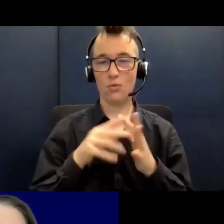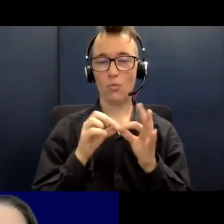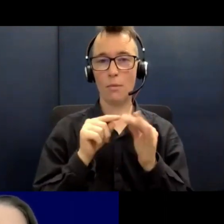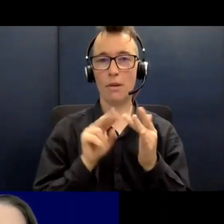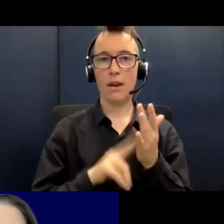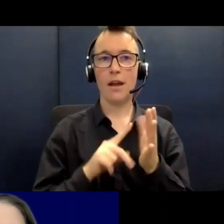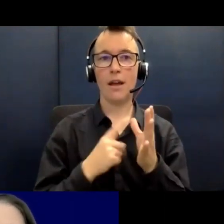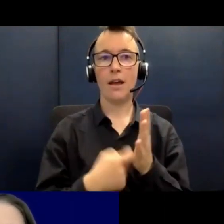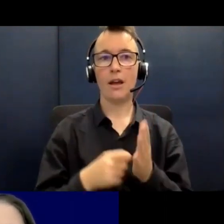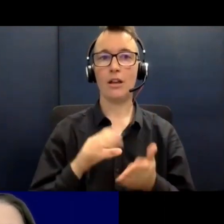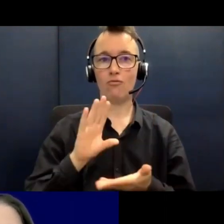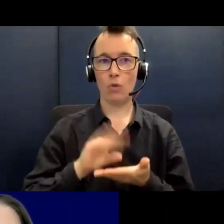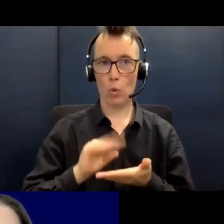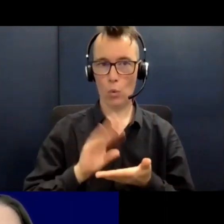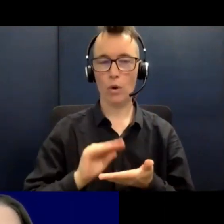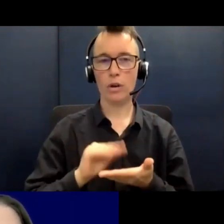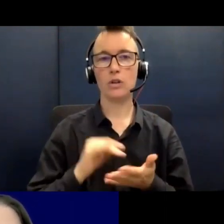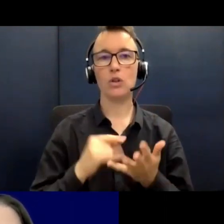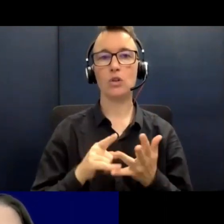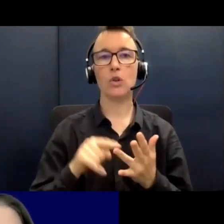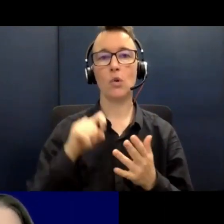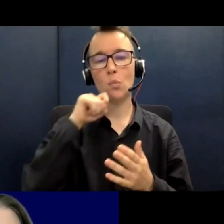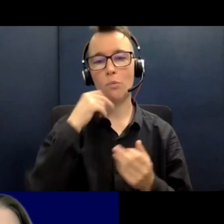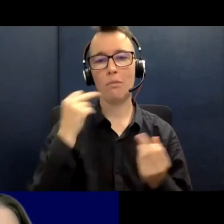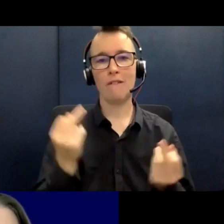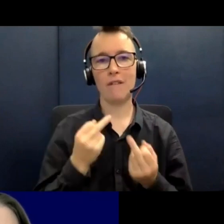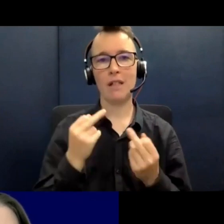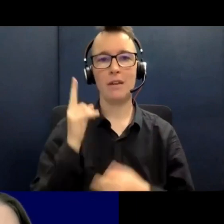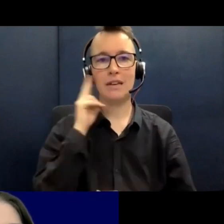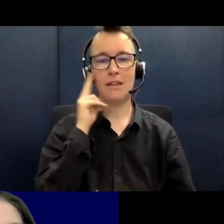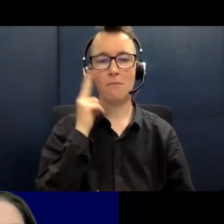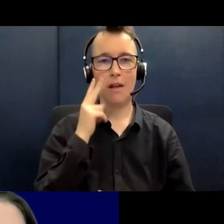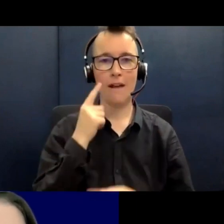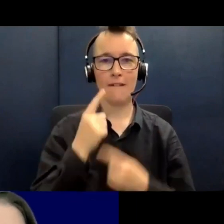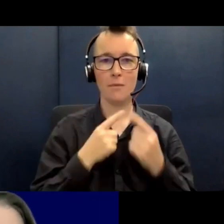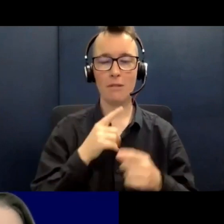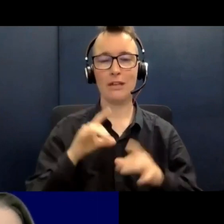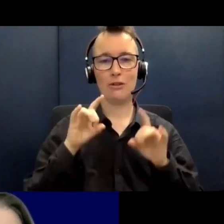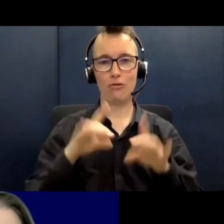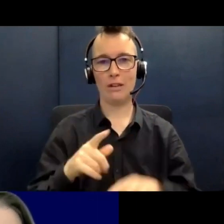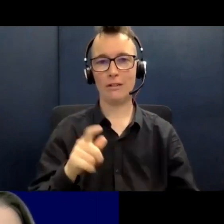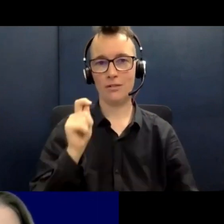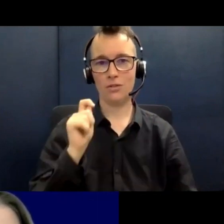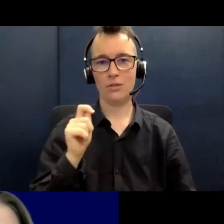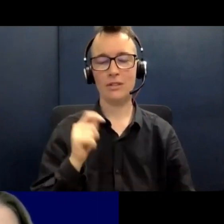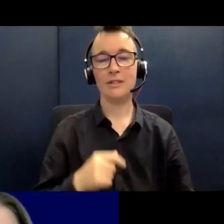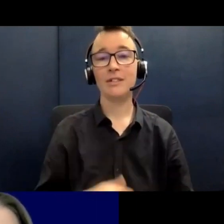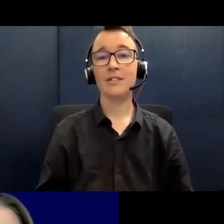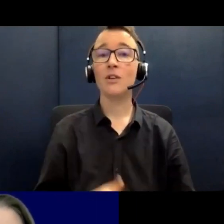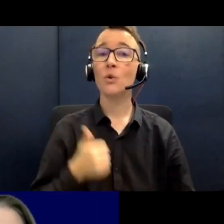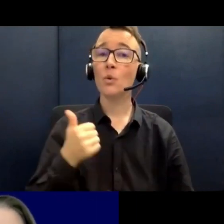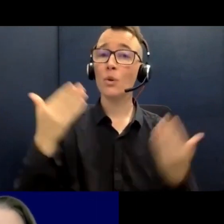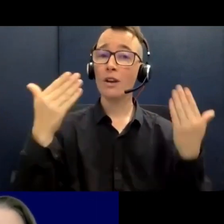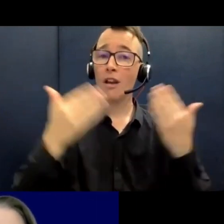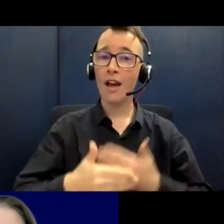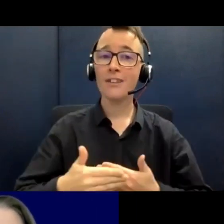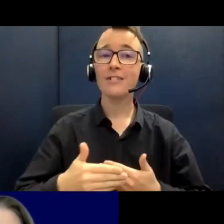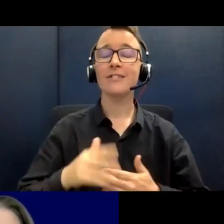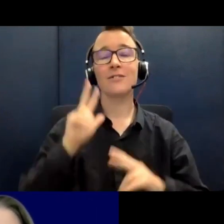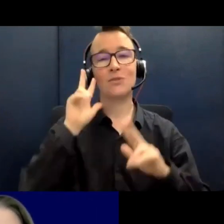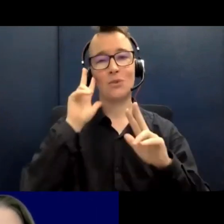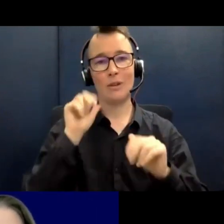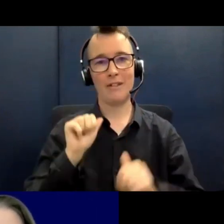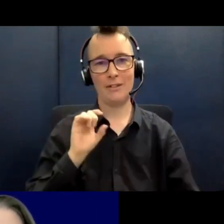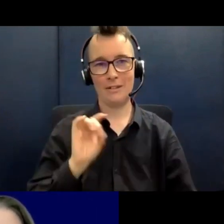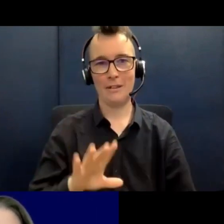Australia website in due course. I wish you good night and take care. Thank you.